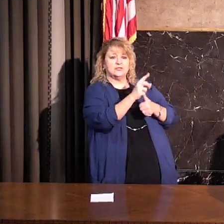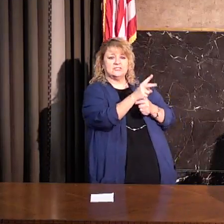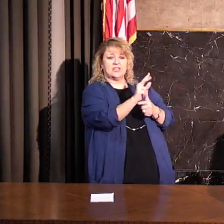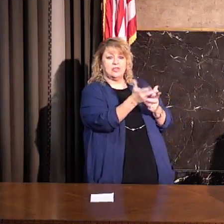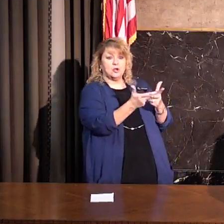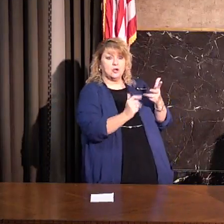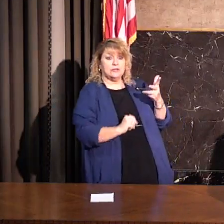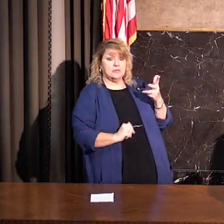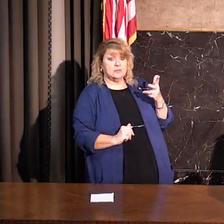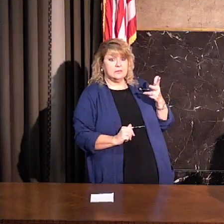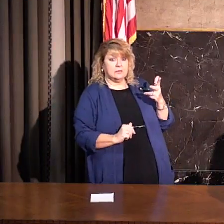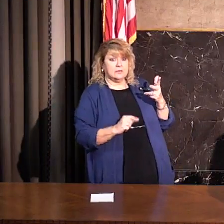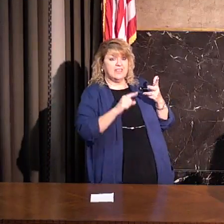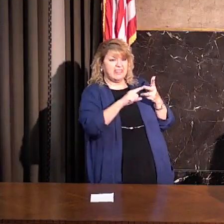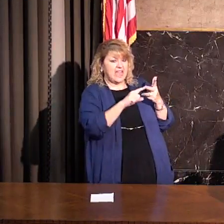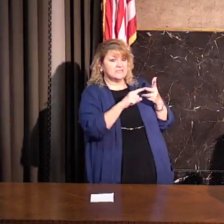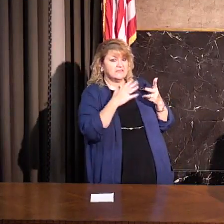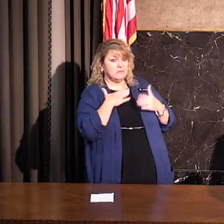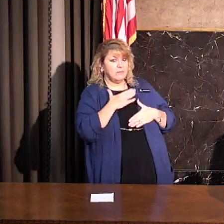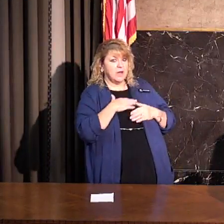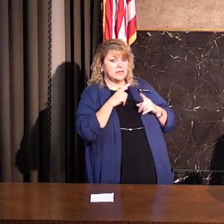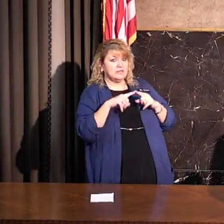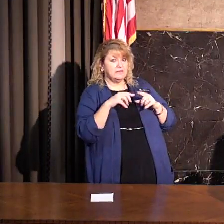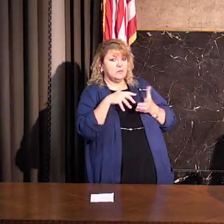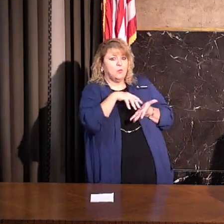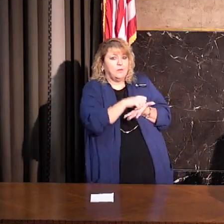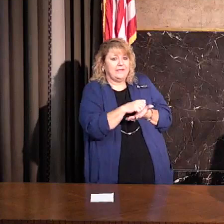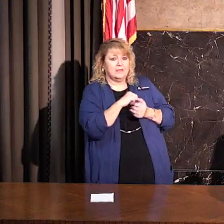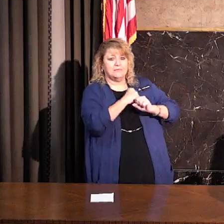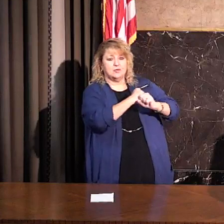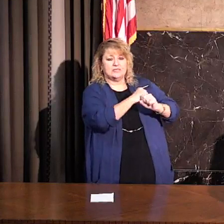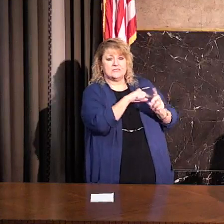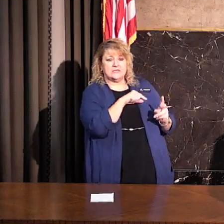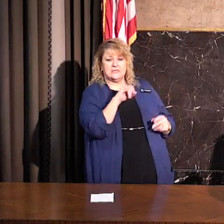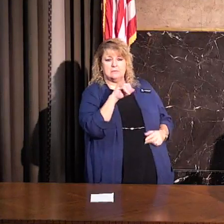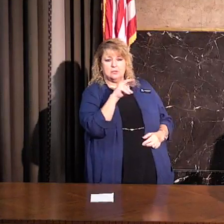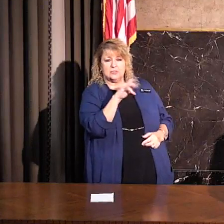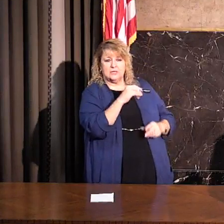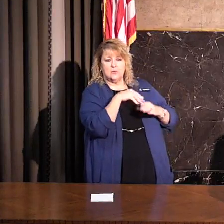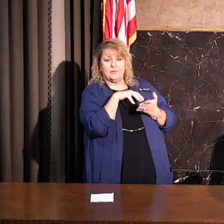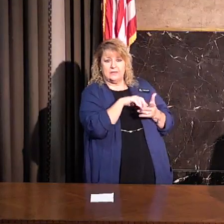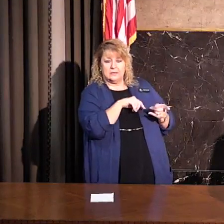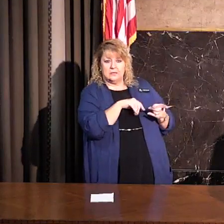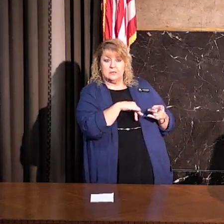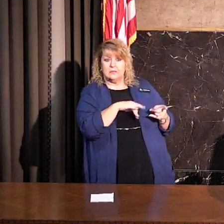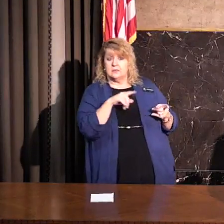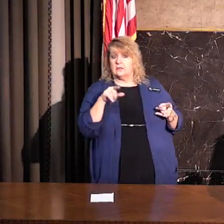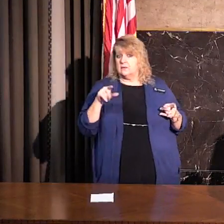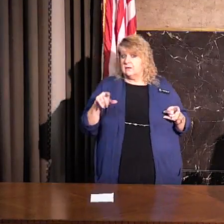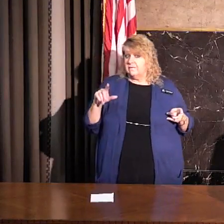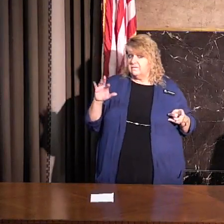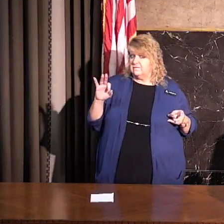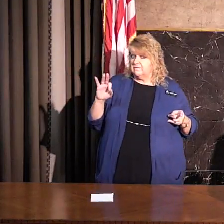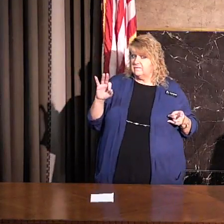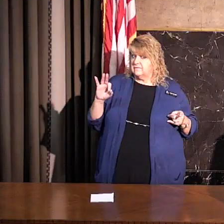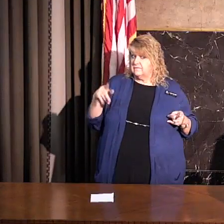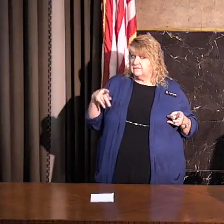booster. We do expect News from the CDC and the FDA Within the